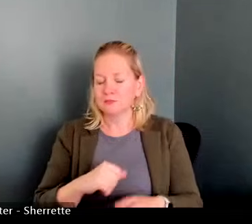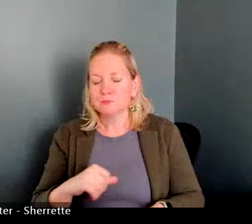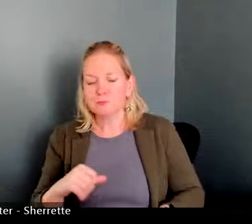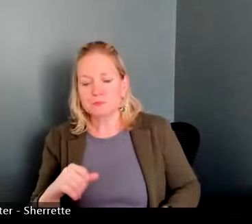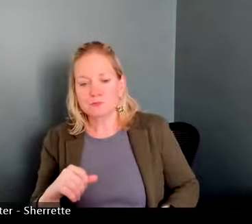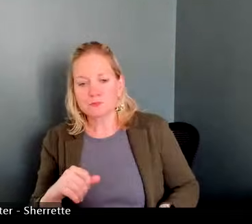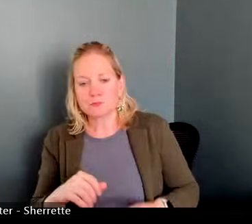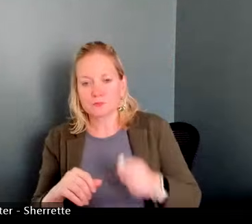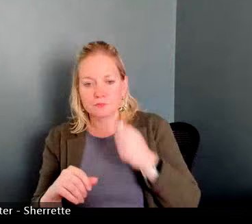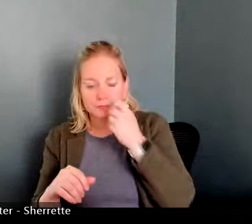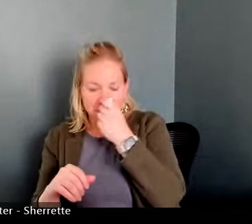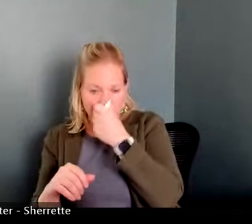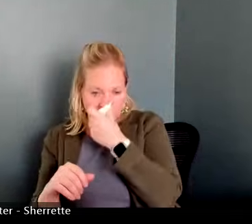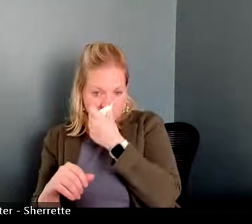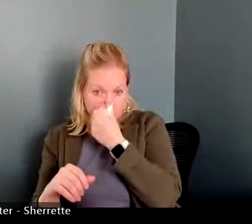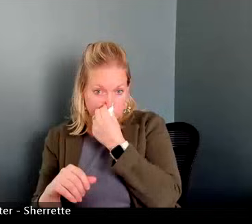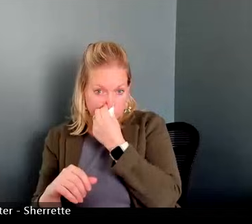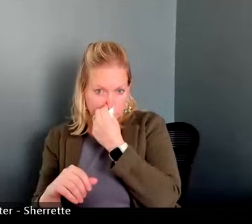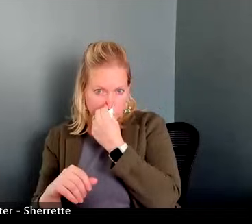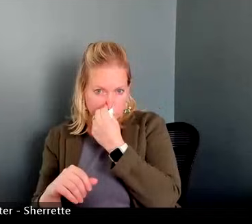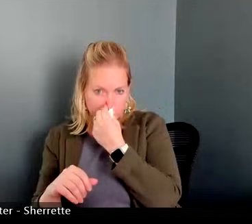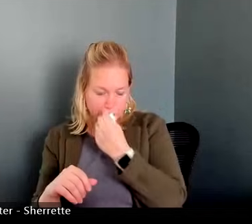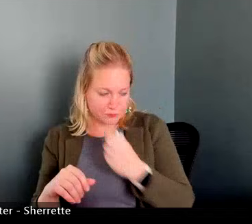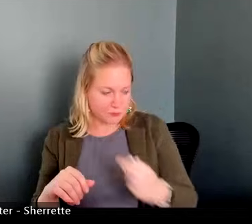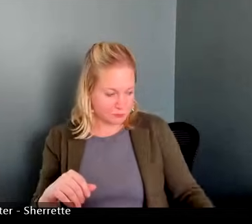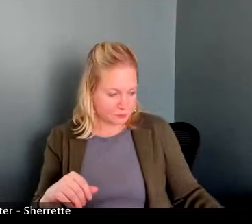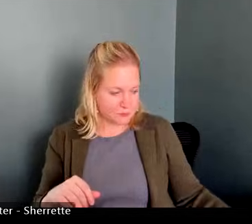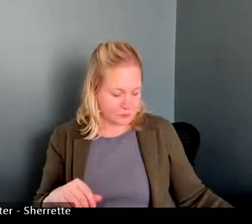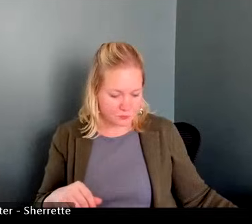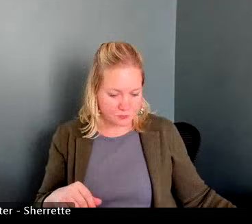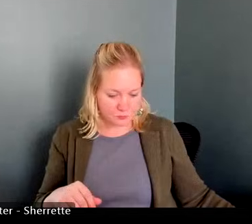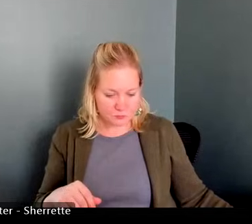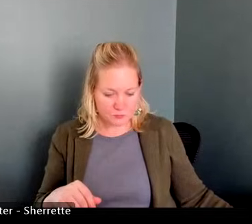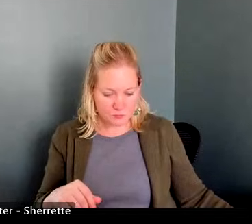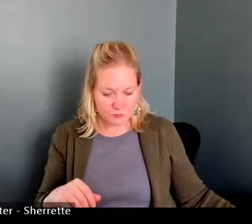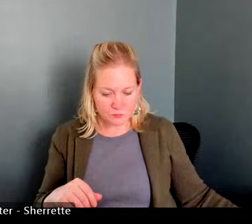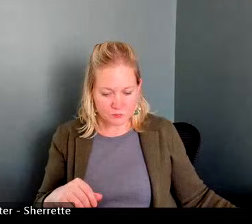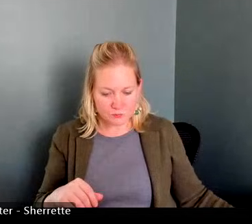I will say -- and you know, we -- just going to touch base with it. We got stuck